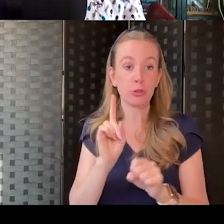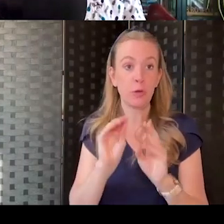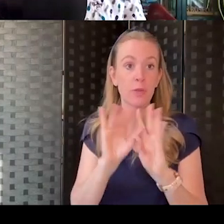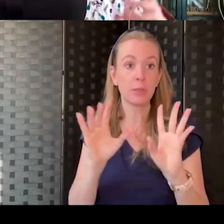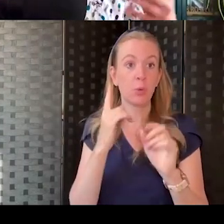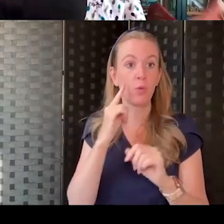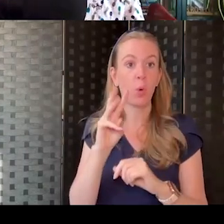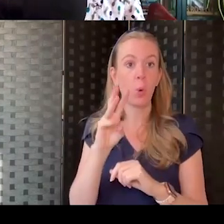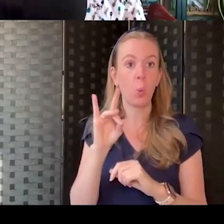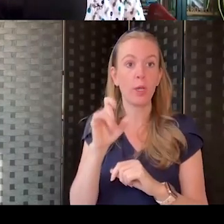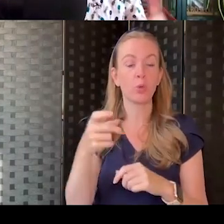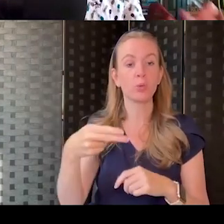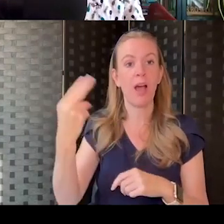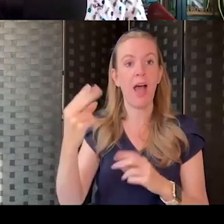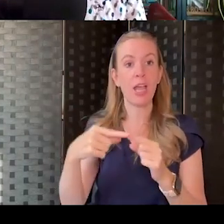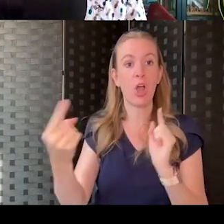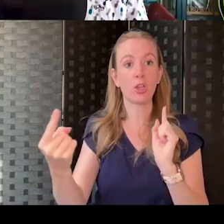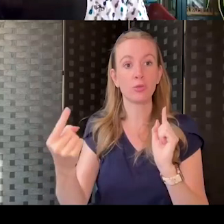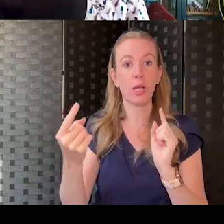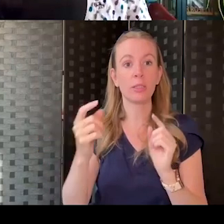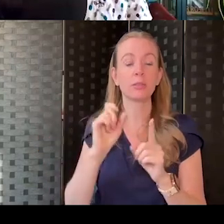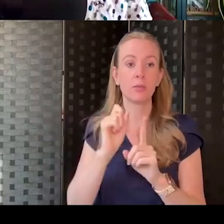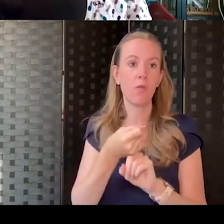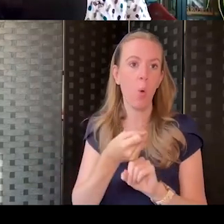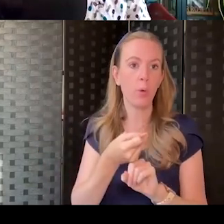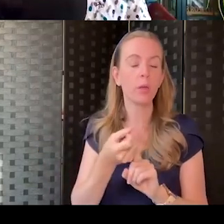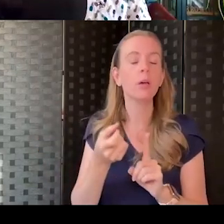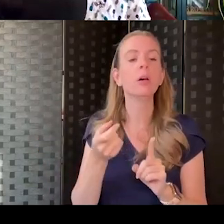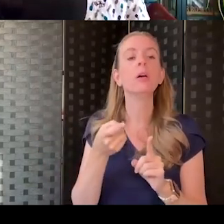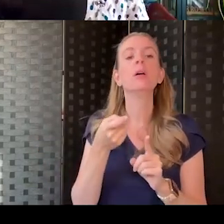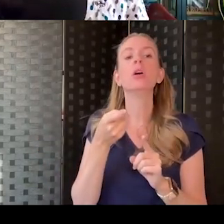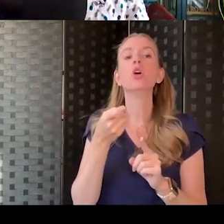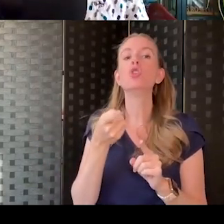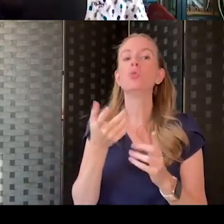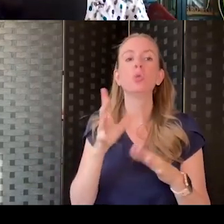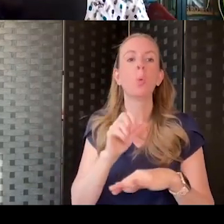mode, contrast themes, force, most, et cetera. You don't want to set a forest color style